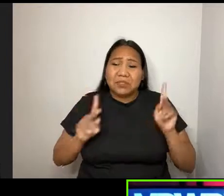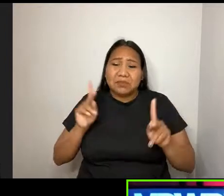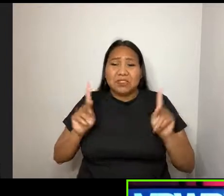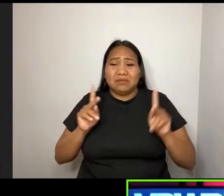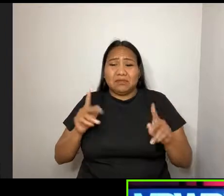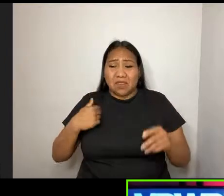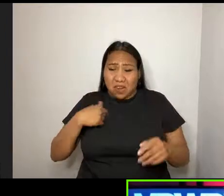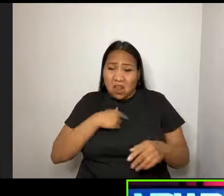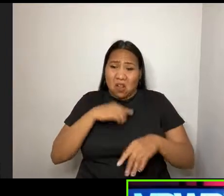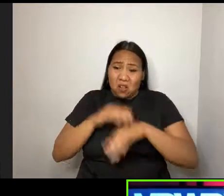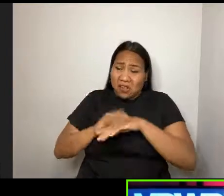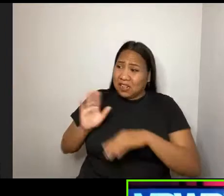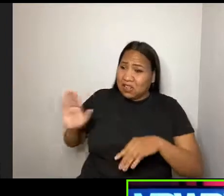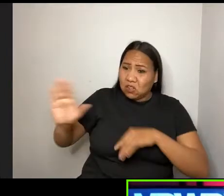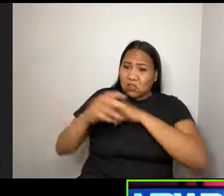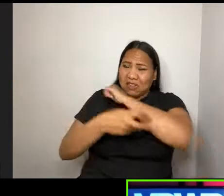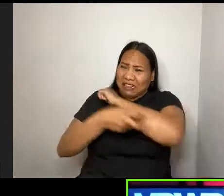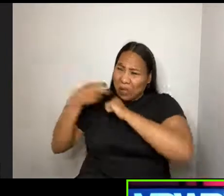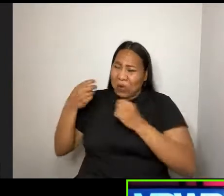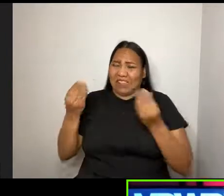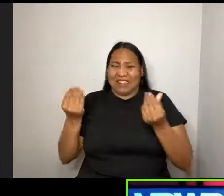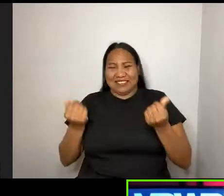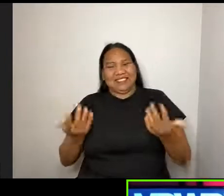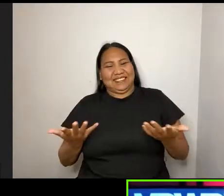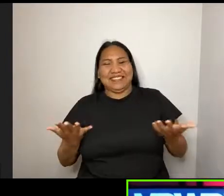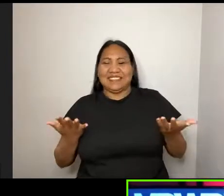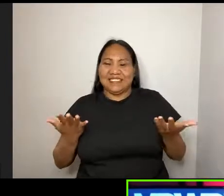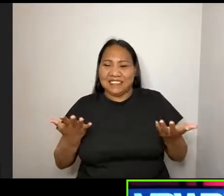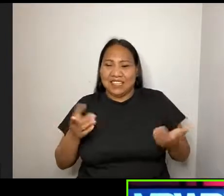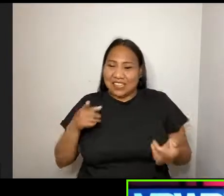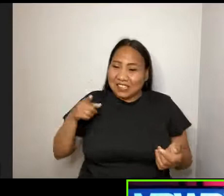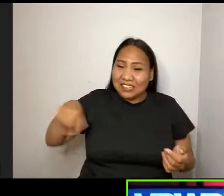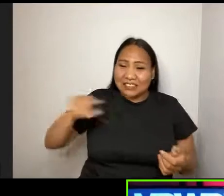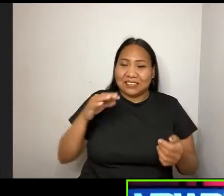are literally prisoners of war to this day. This was our land. We lived here